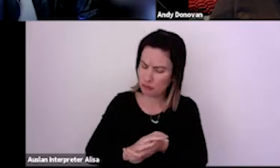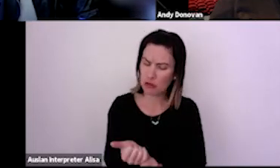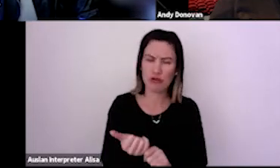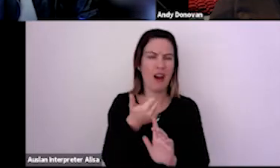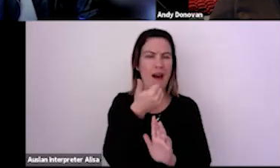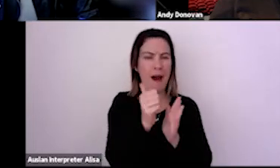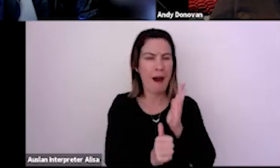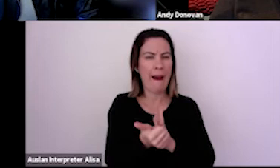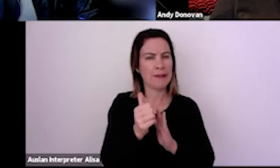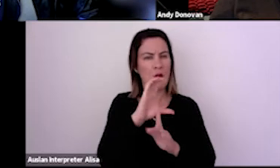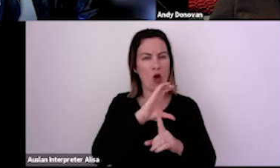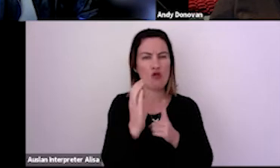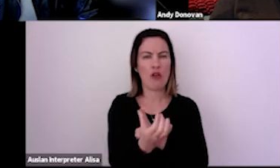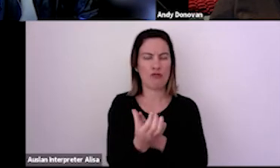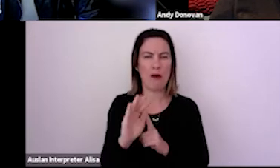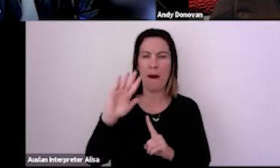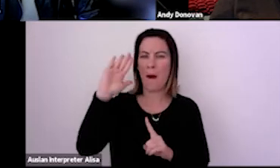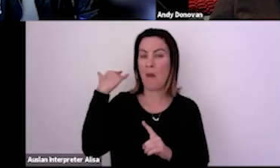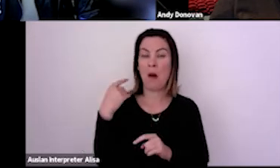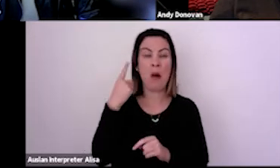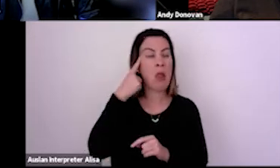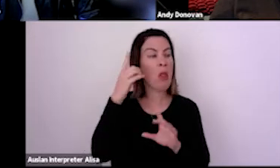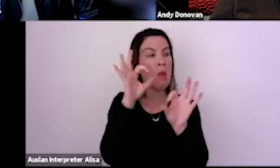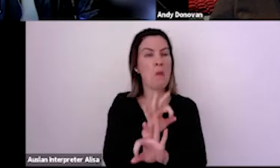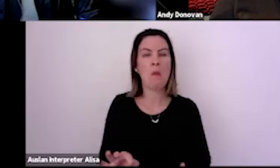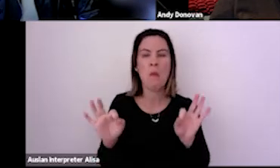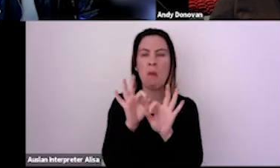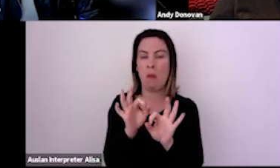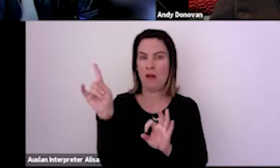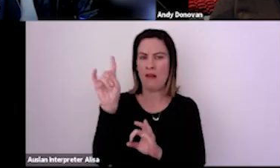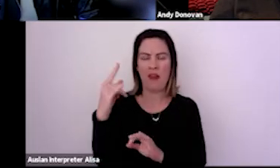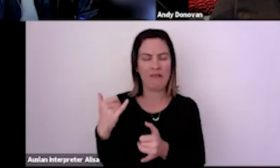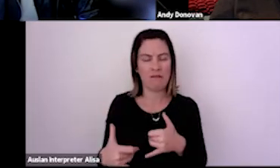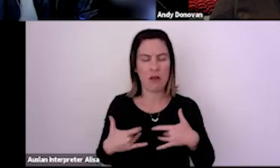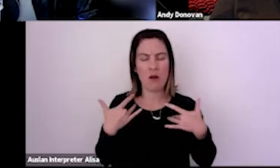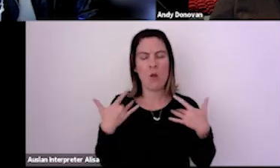I think we took a lot for granted, didn't we before? So people are saying they want to make up for